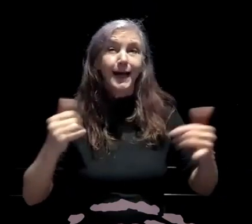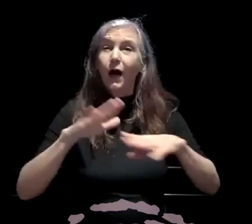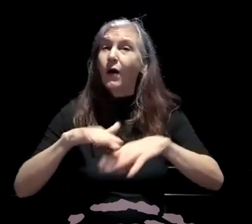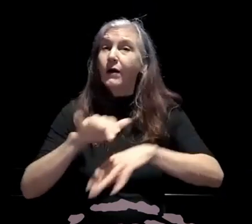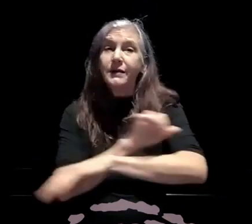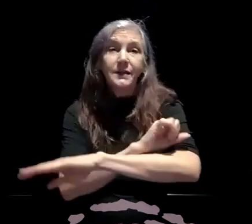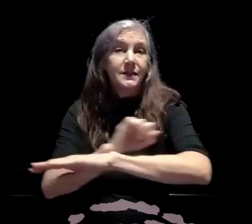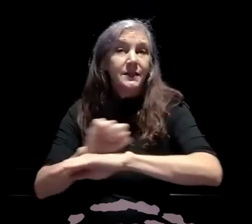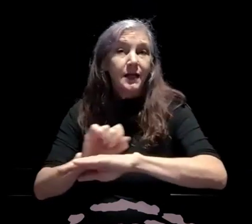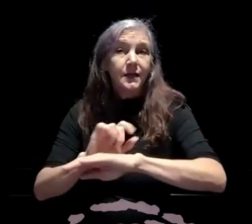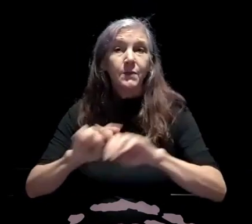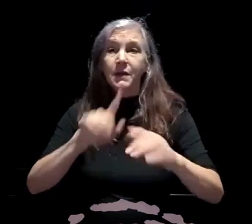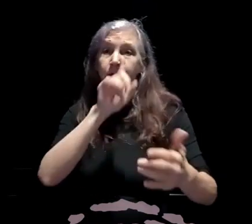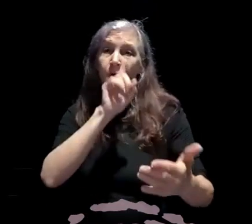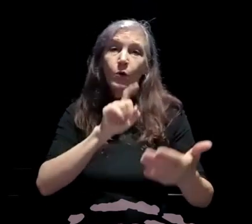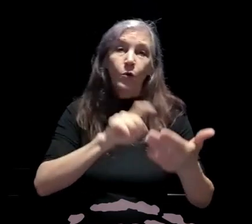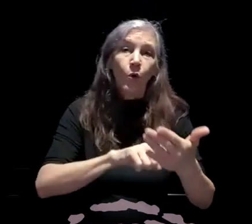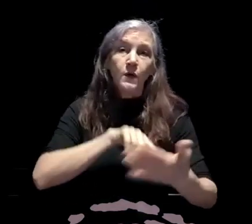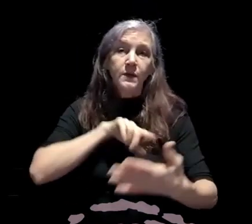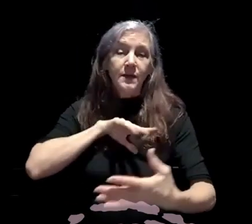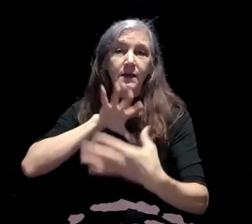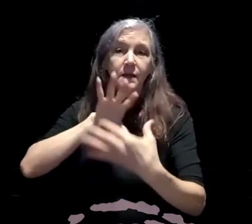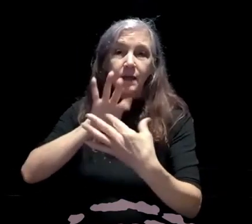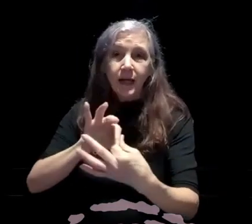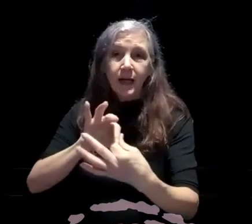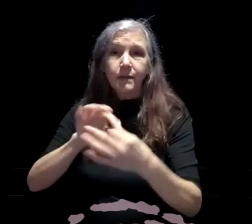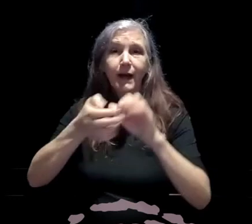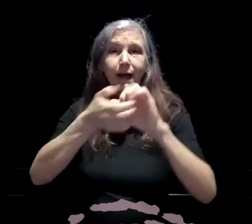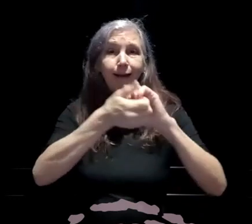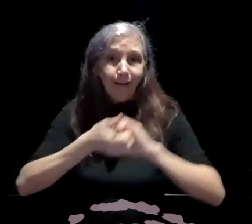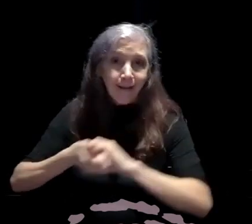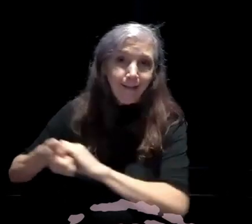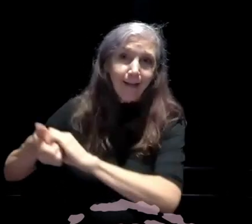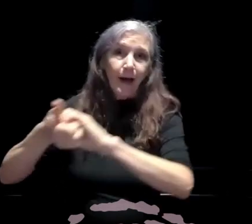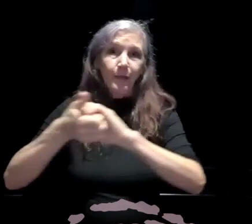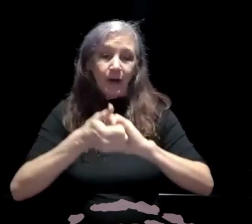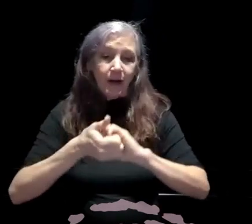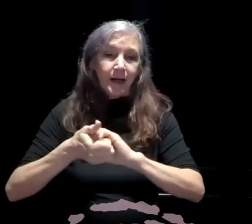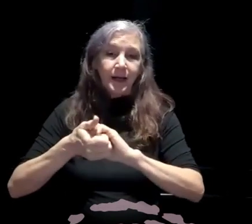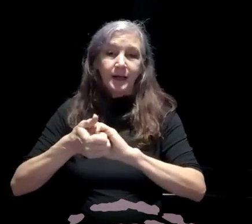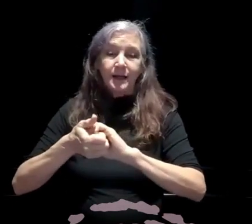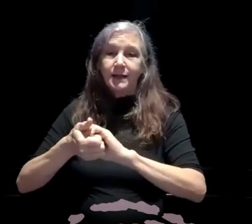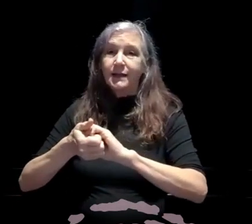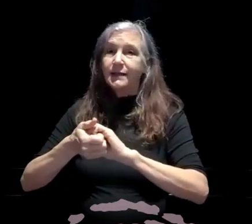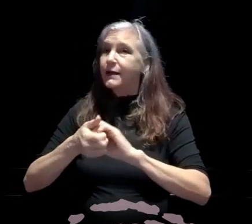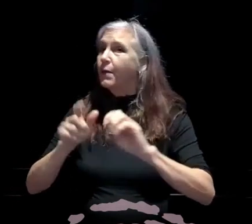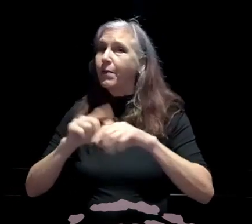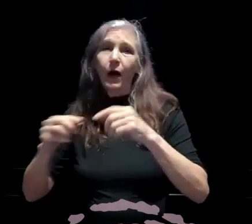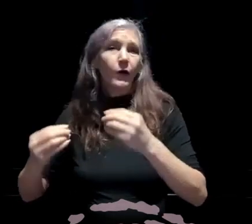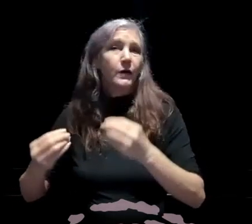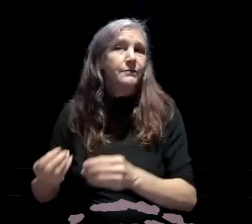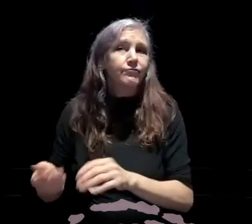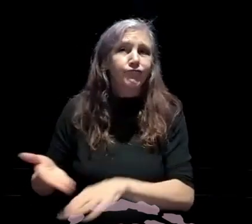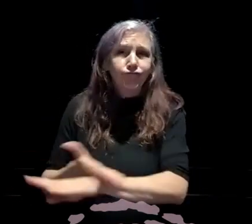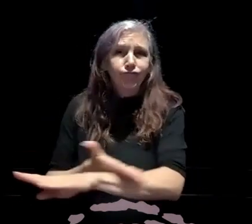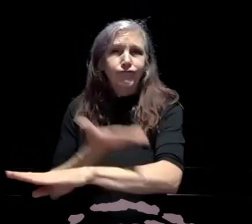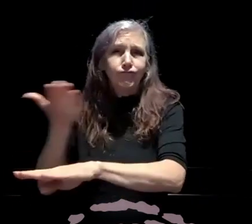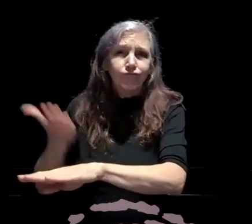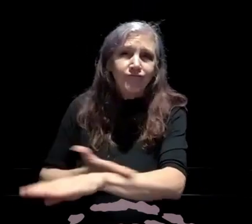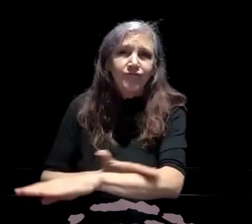It's about noticing. It's about connecting. It's about collaborating and it's about enriching our relationships.